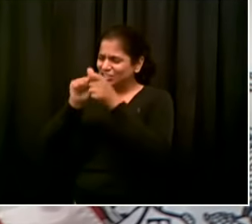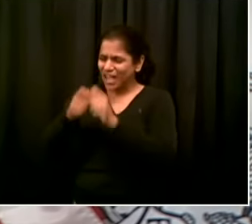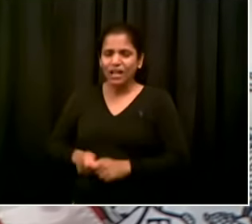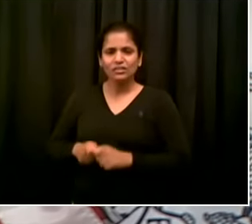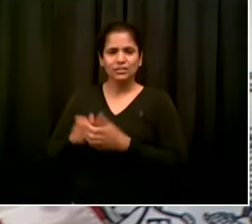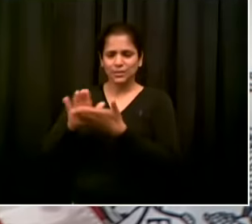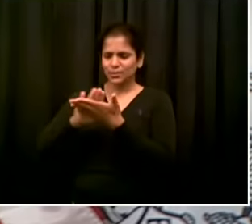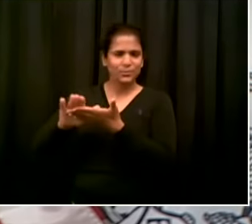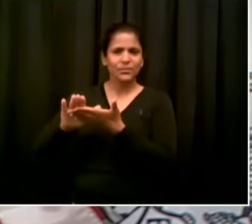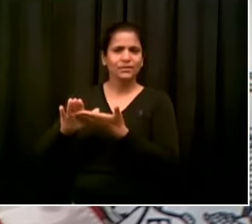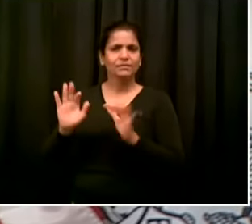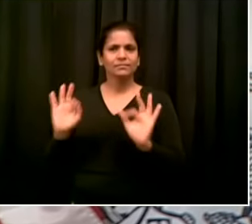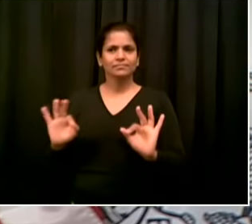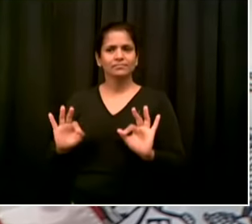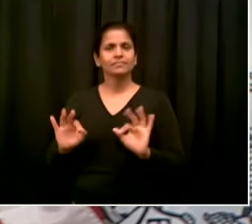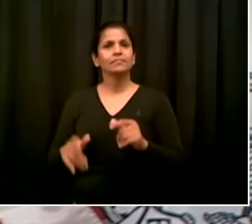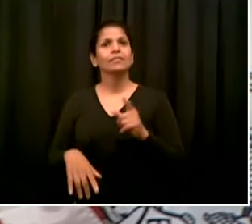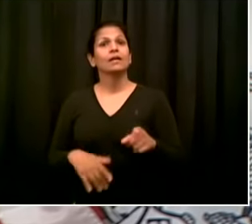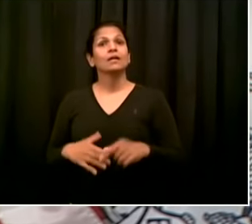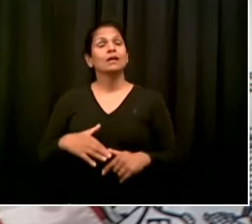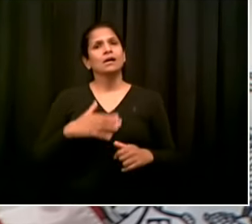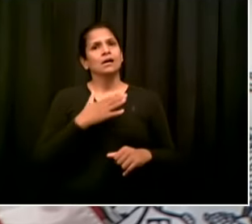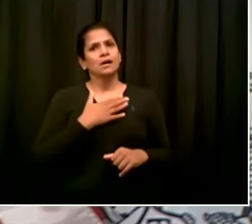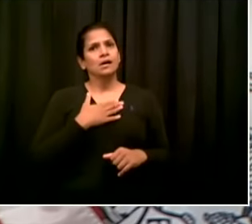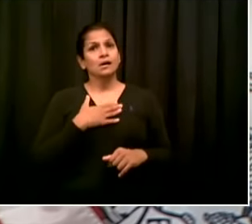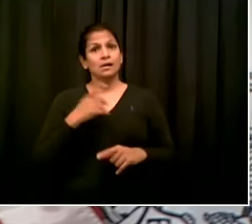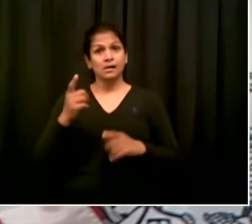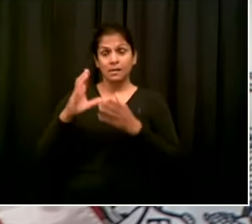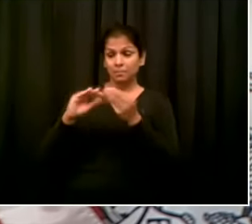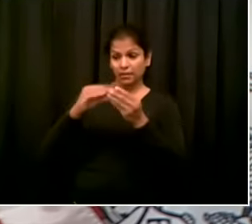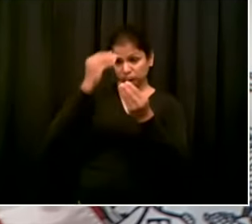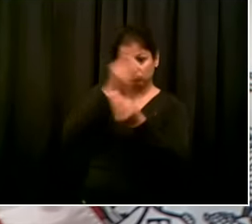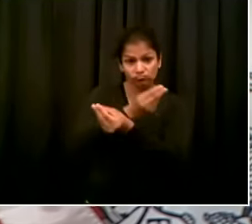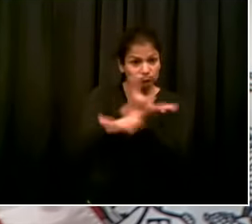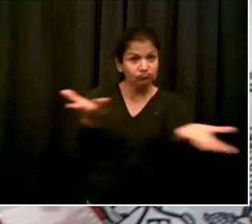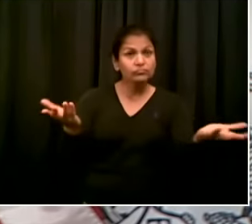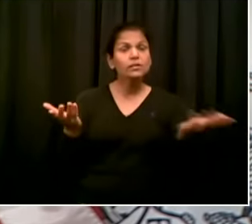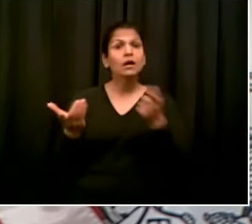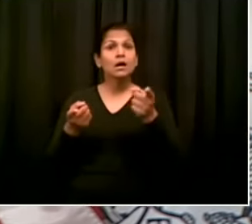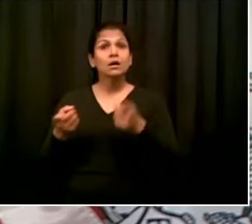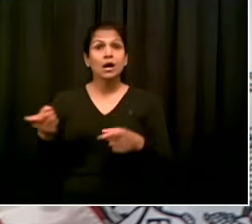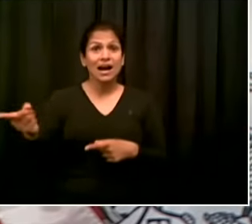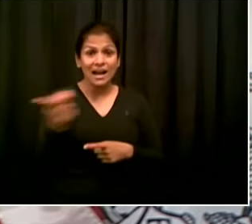ATHT ACROSS BROOKLYN, PEOPLE ARE RECEIVING